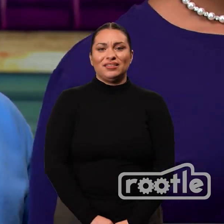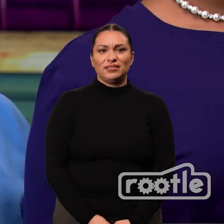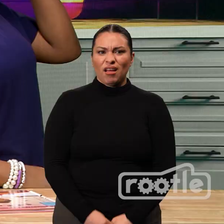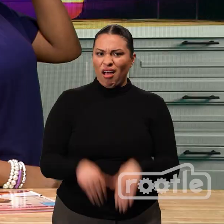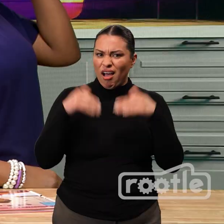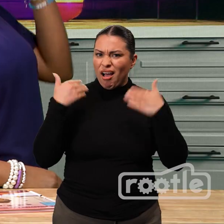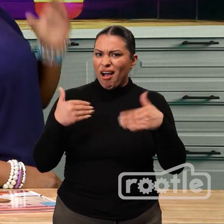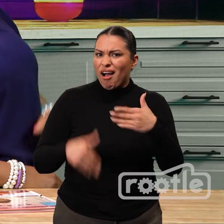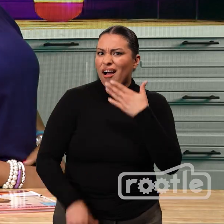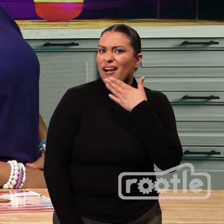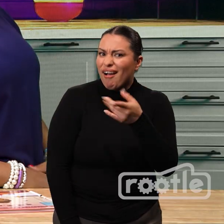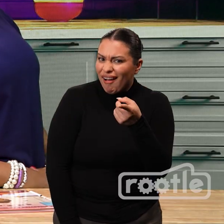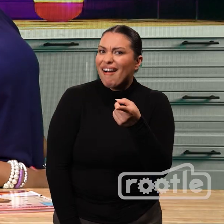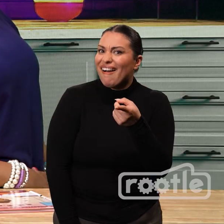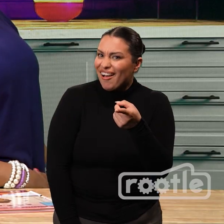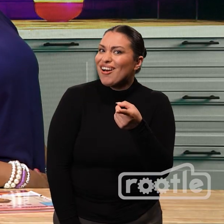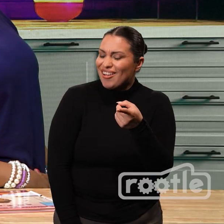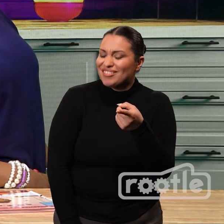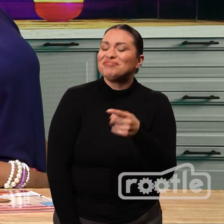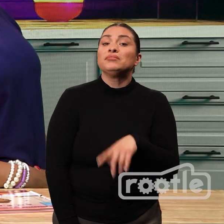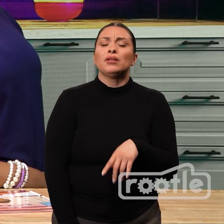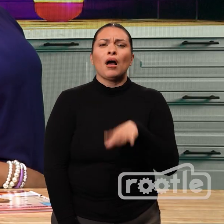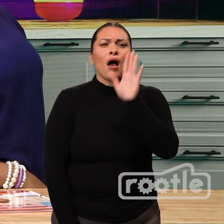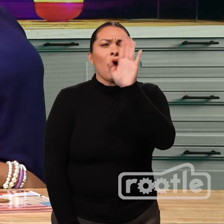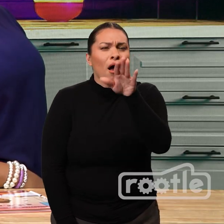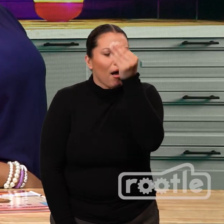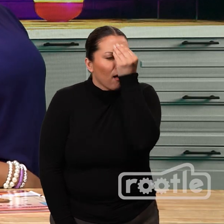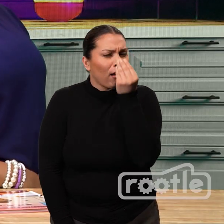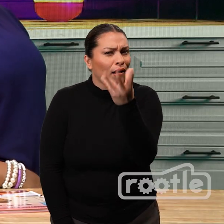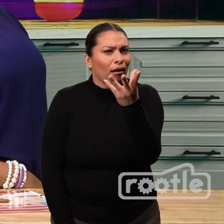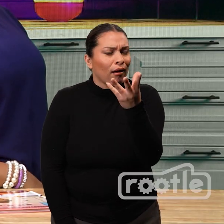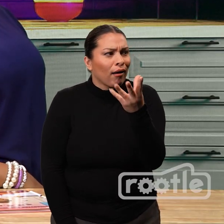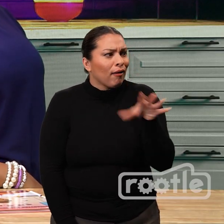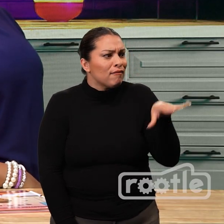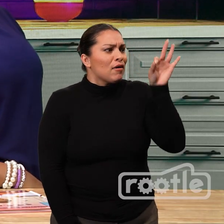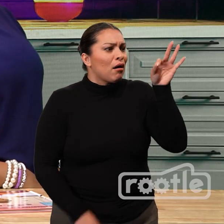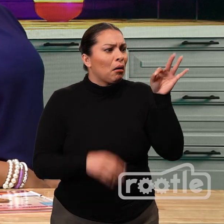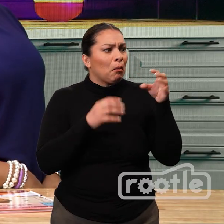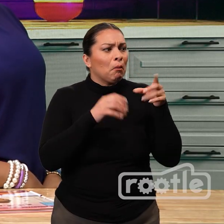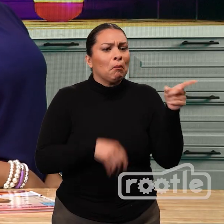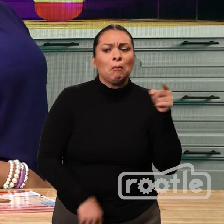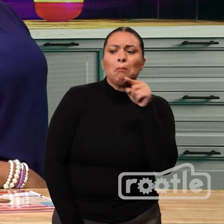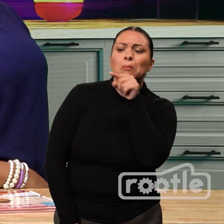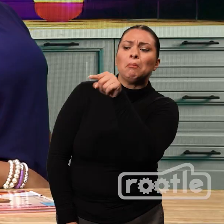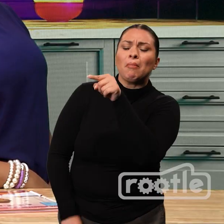Oh, that's great, kids. That reminds me. I found something in my garden.